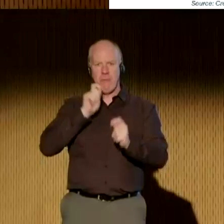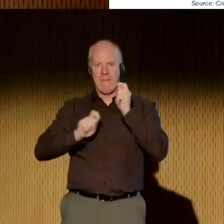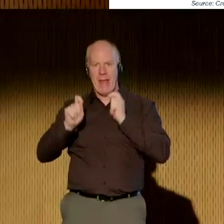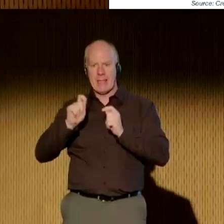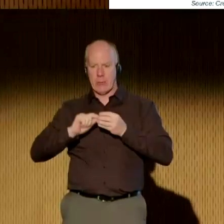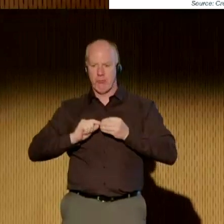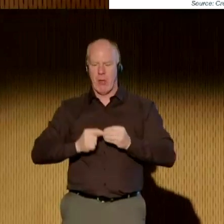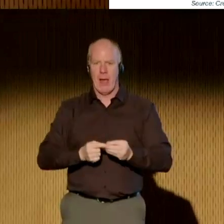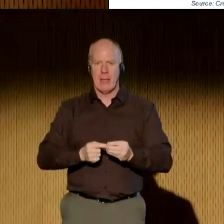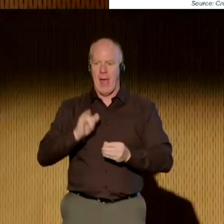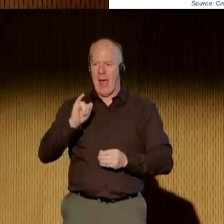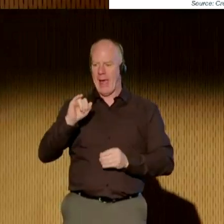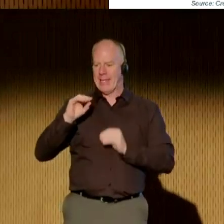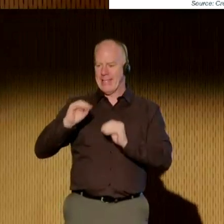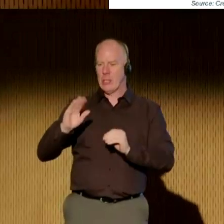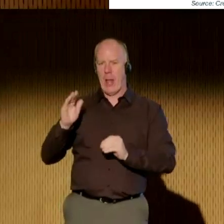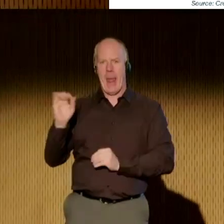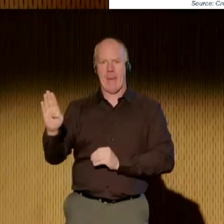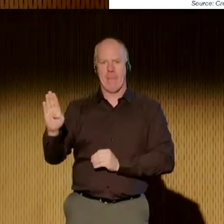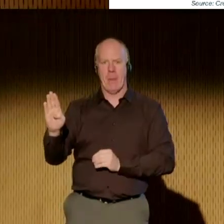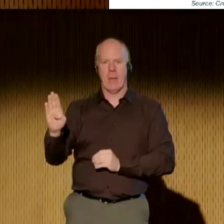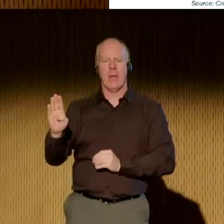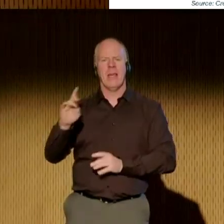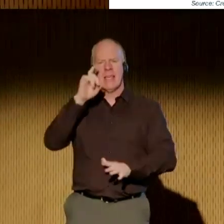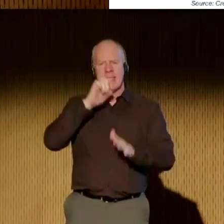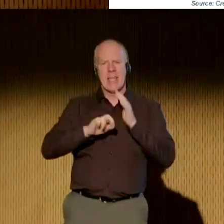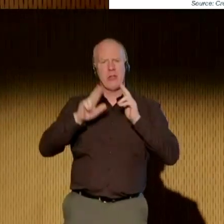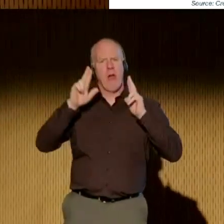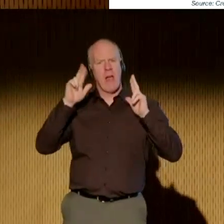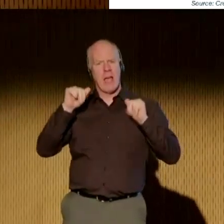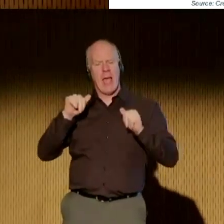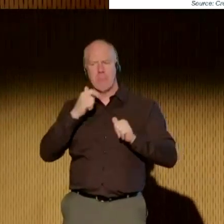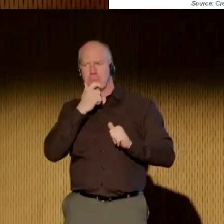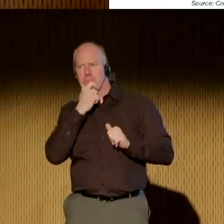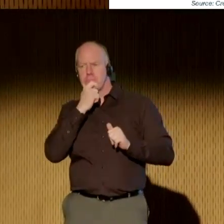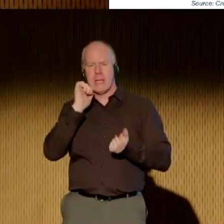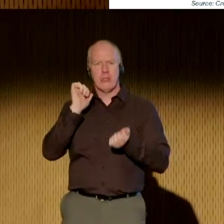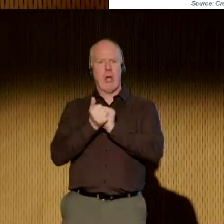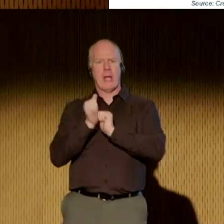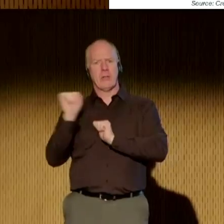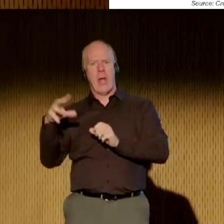lab. So allowing teachers to test, refine their inclusive teaching approaches in a controlled yet